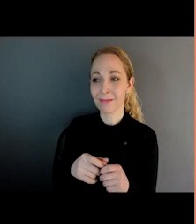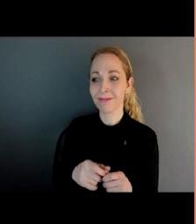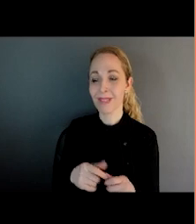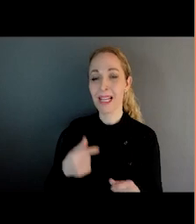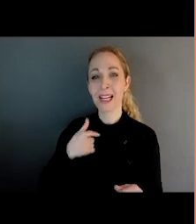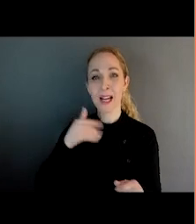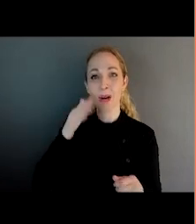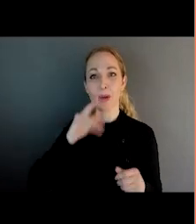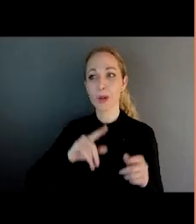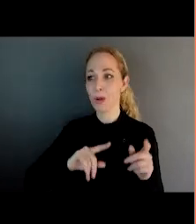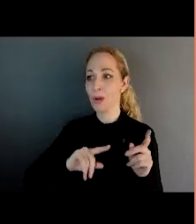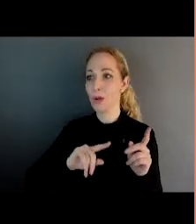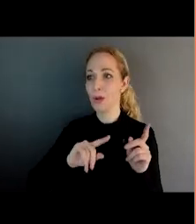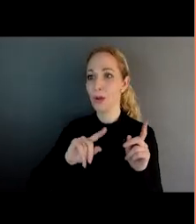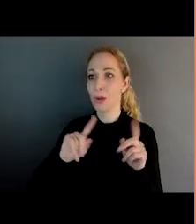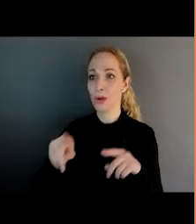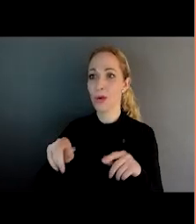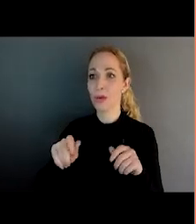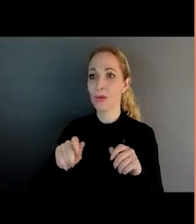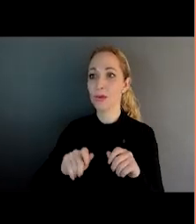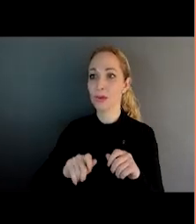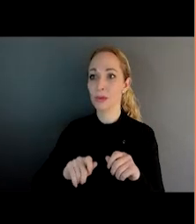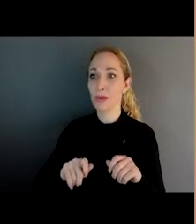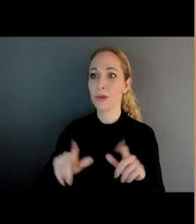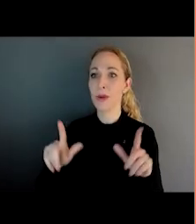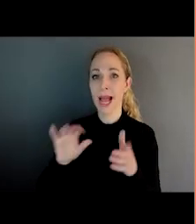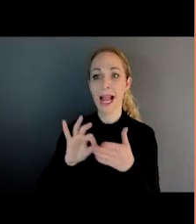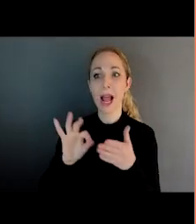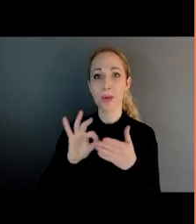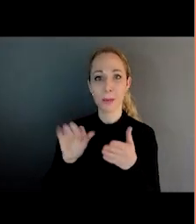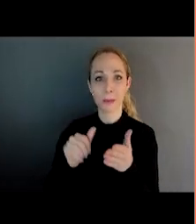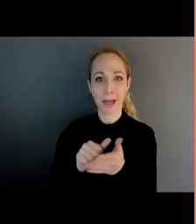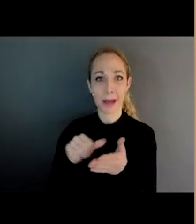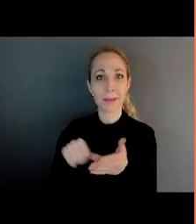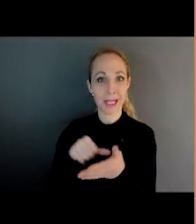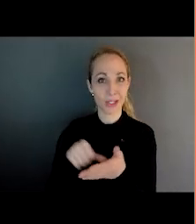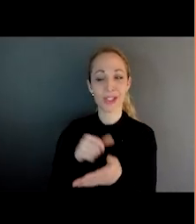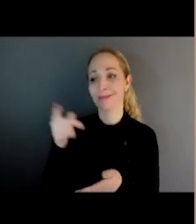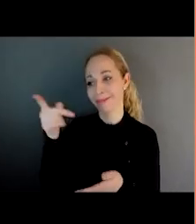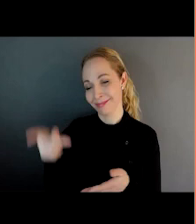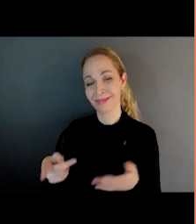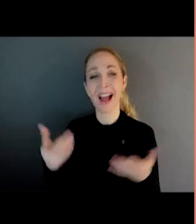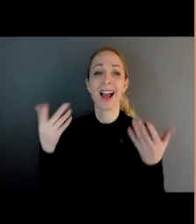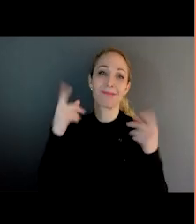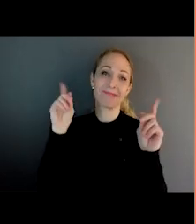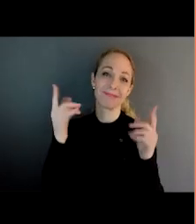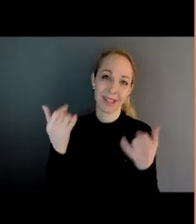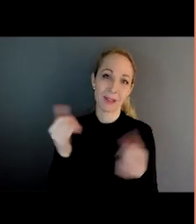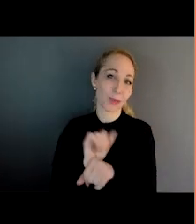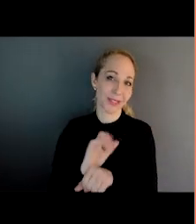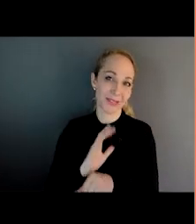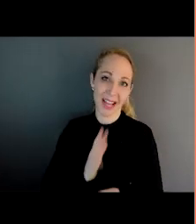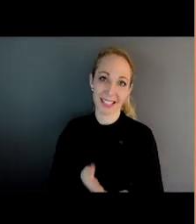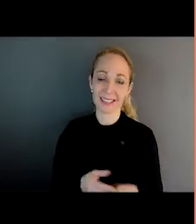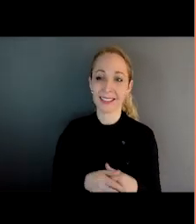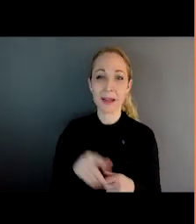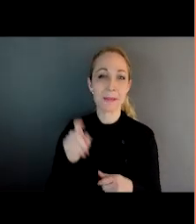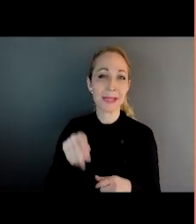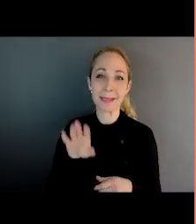JUST GO TO THE ACCOUNT PAGE THERE WE GO NOW IT IS WORKING FINE. MUST BE A GOOF THERE.